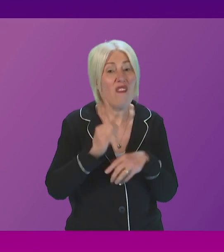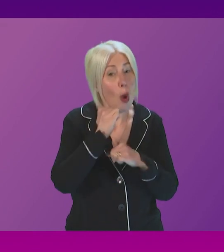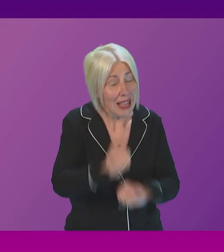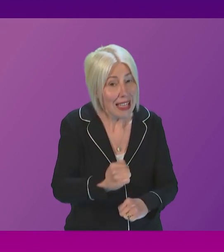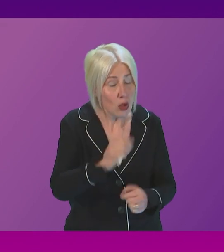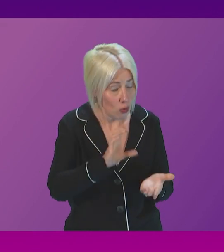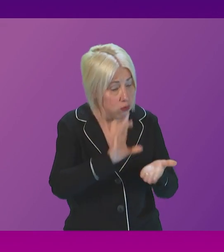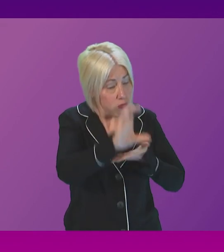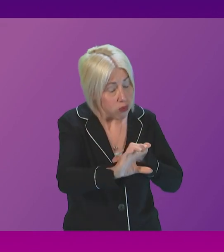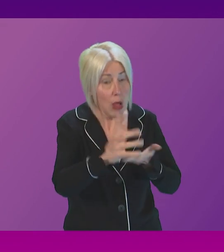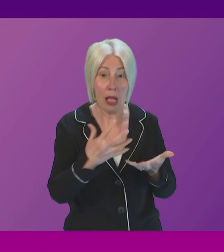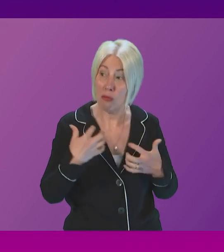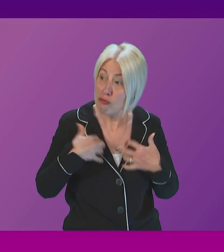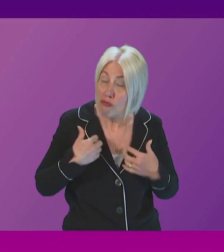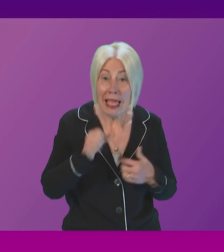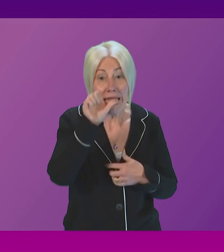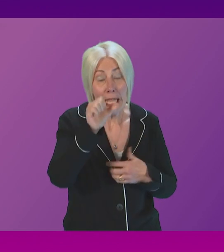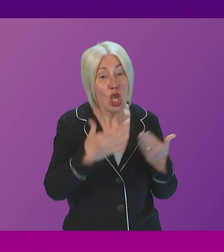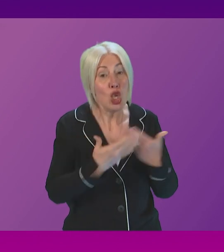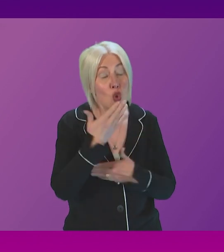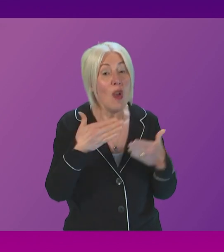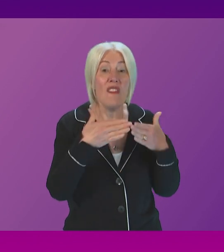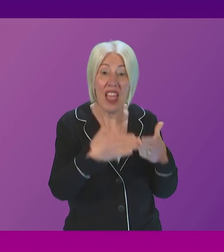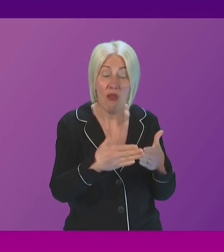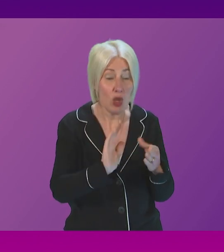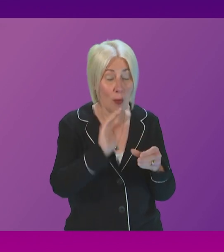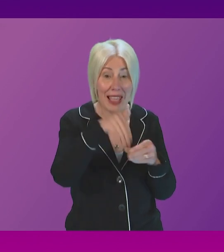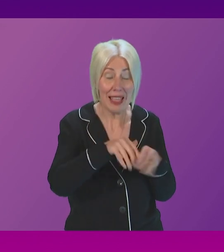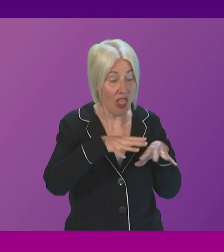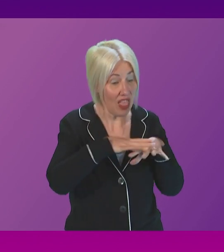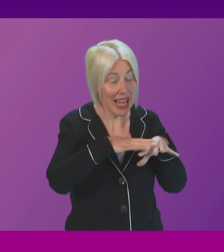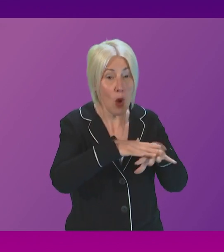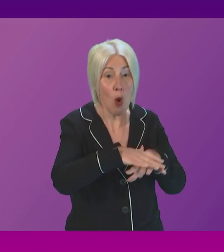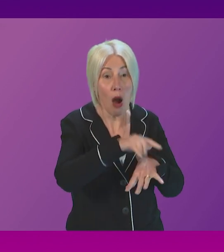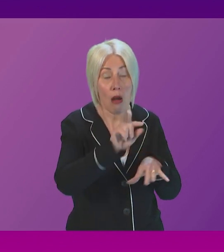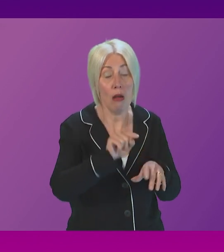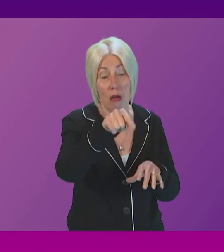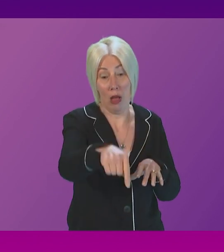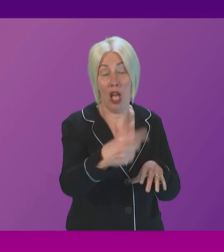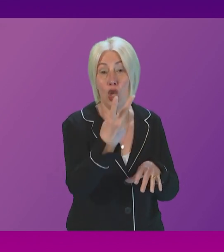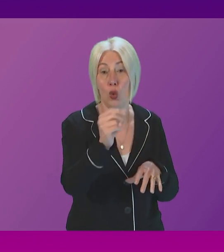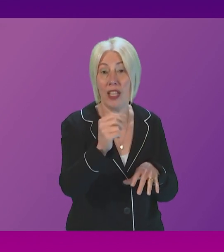for six new ferries and look forward to their being part of the network by 2026.